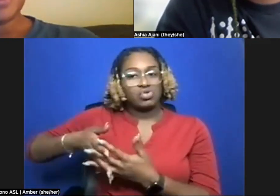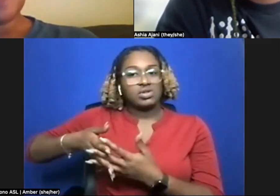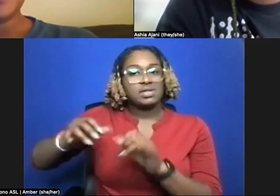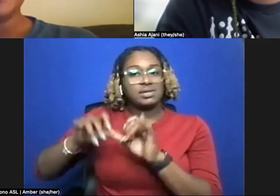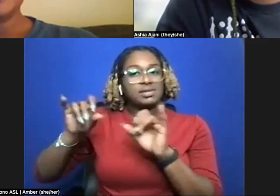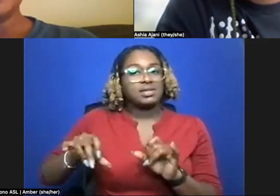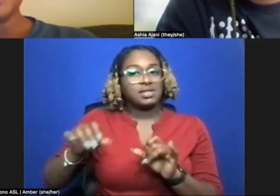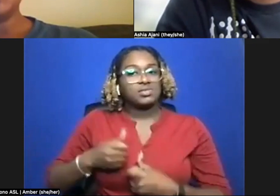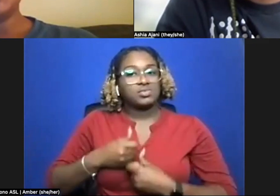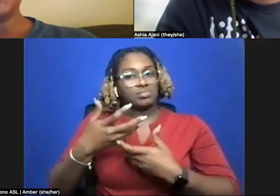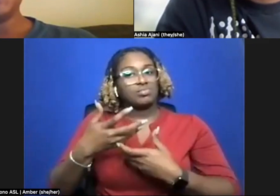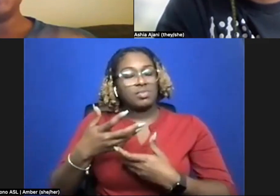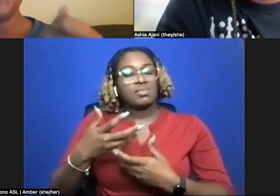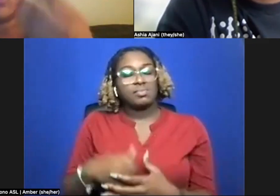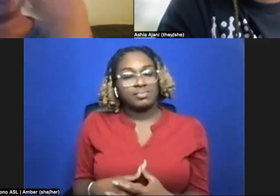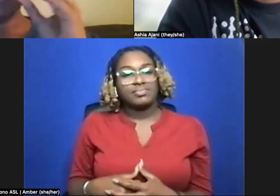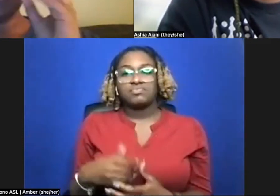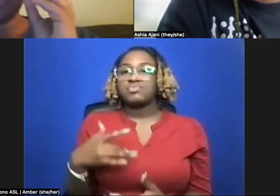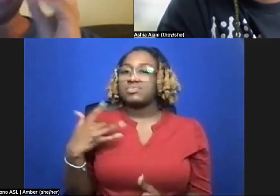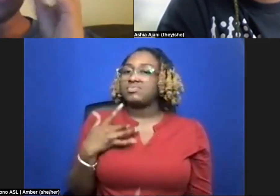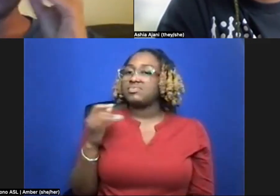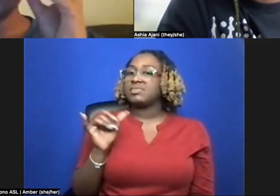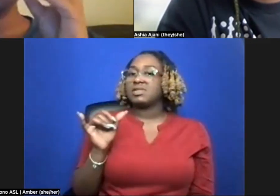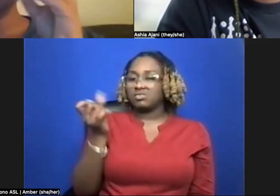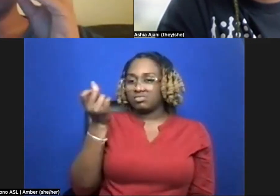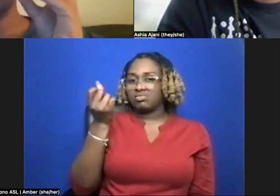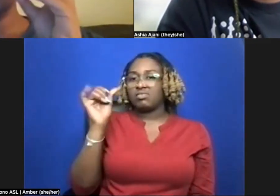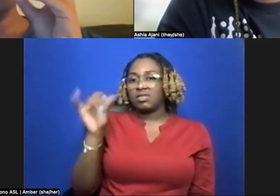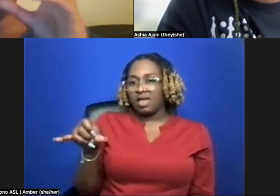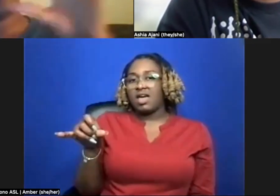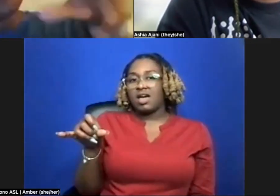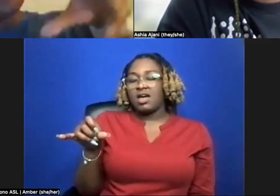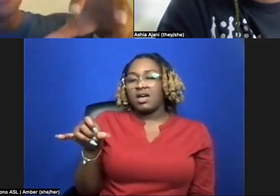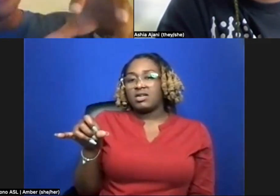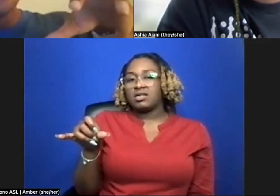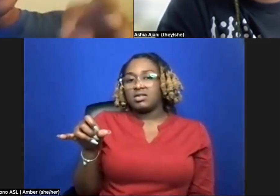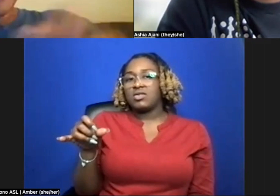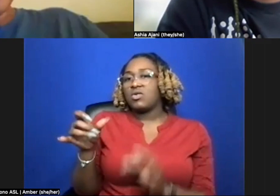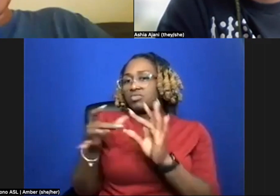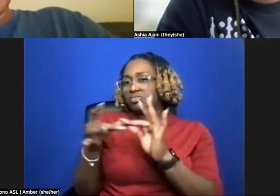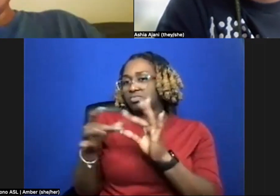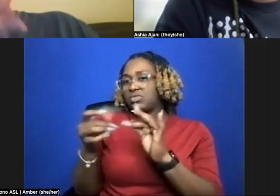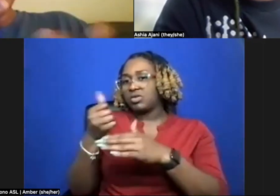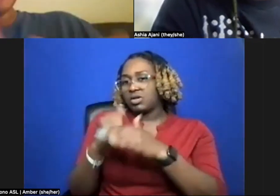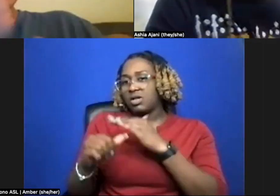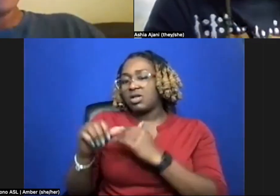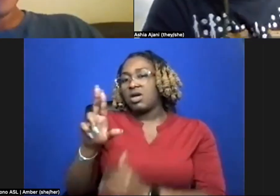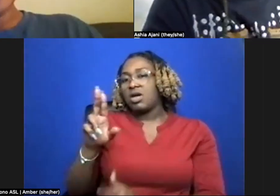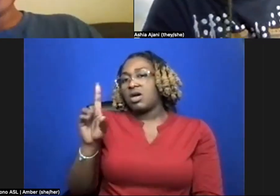I feel like that's also really underscored in the language of underbelly like the underbelly of the